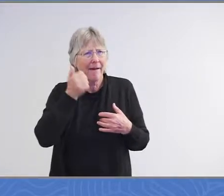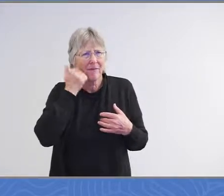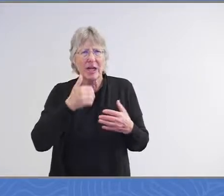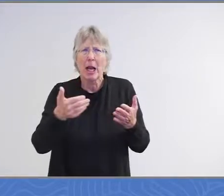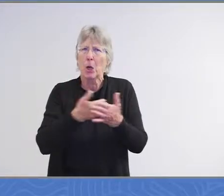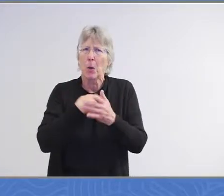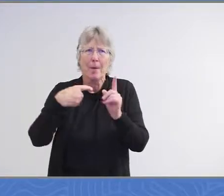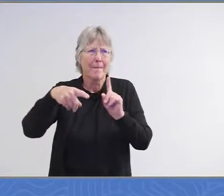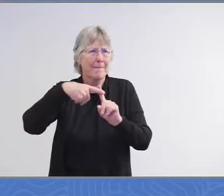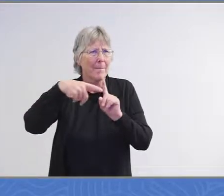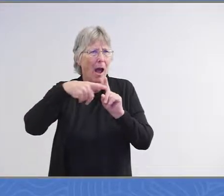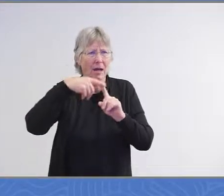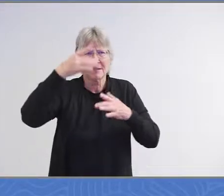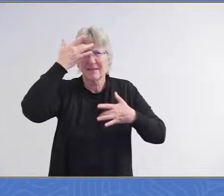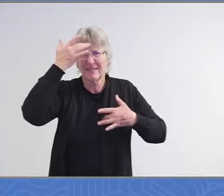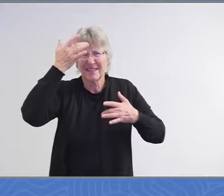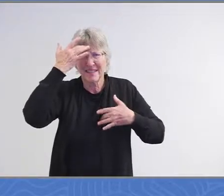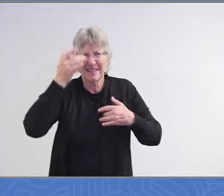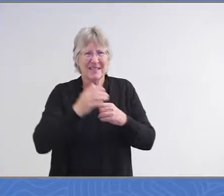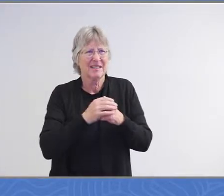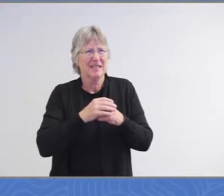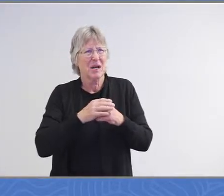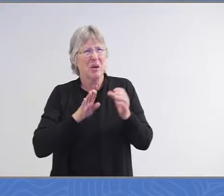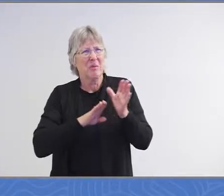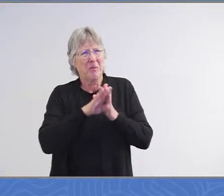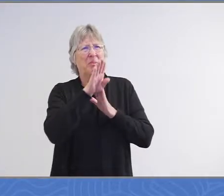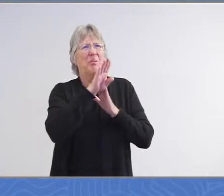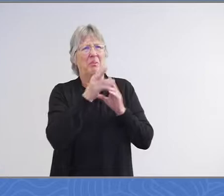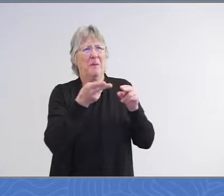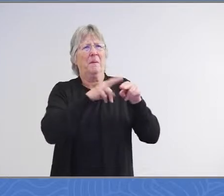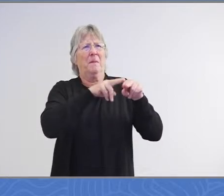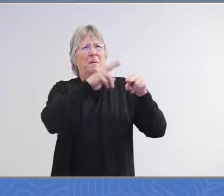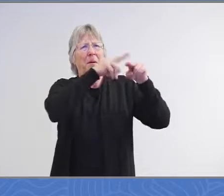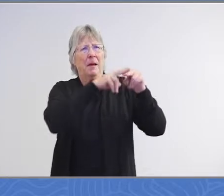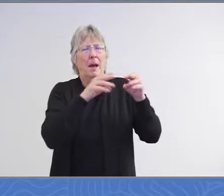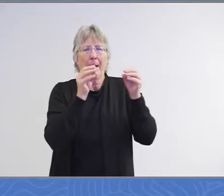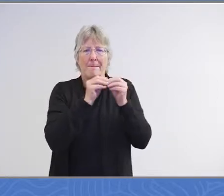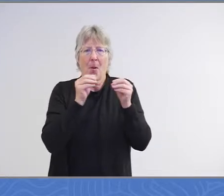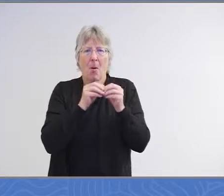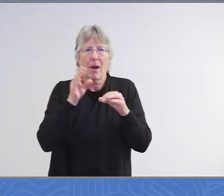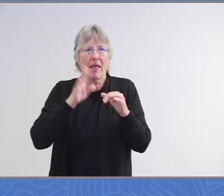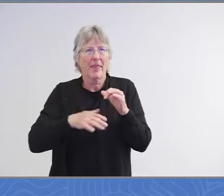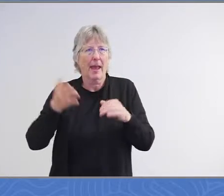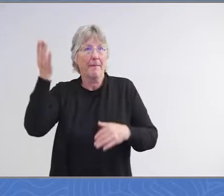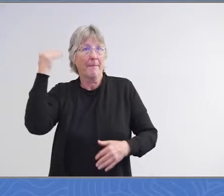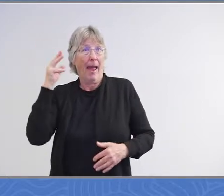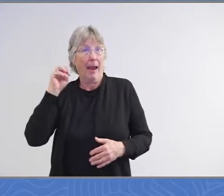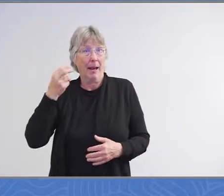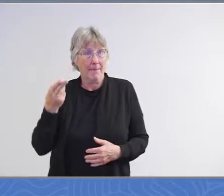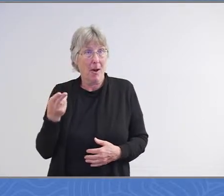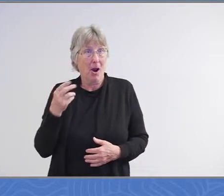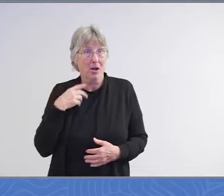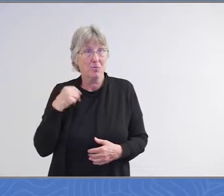and fatalities are higher than they were when the entire district was closed back on March 13, 2012.